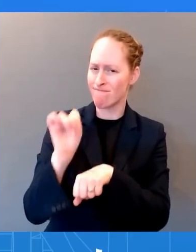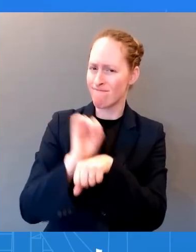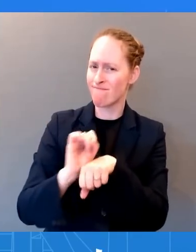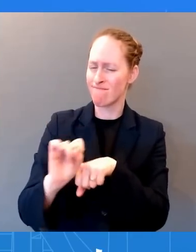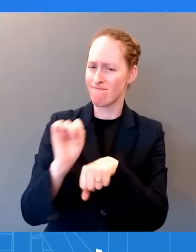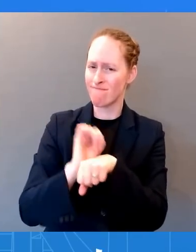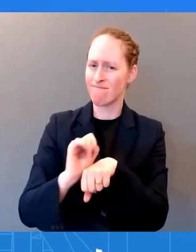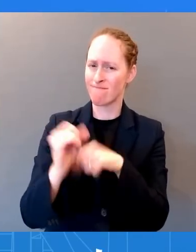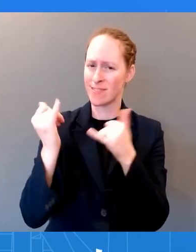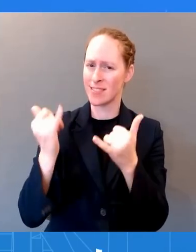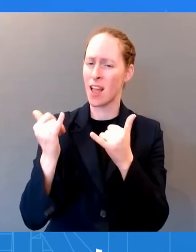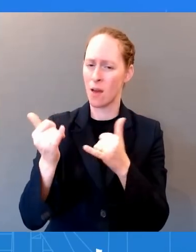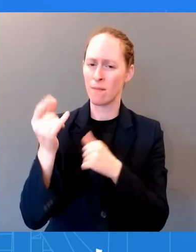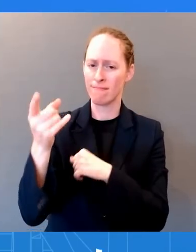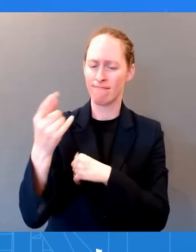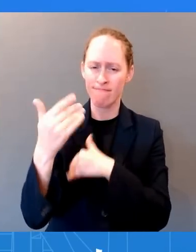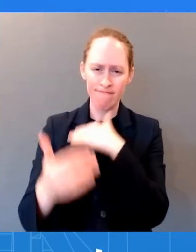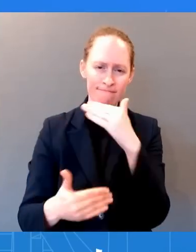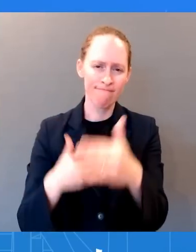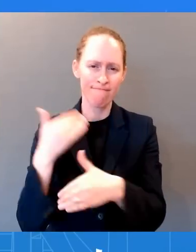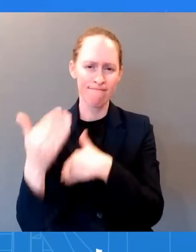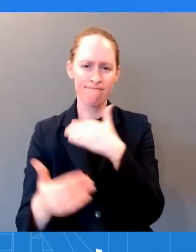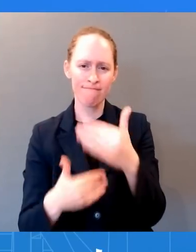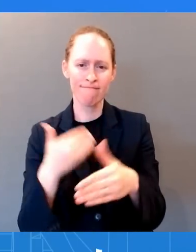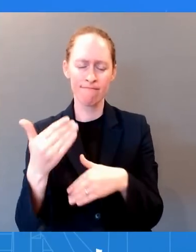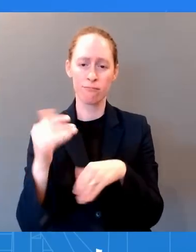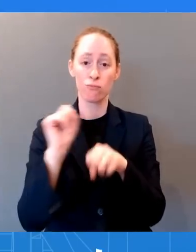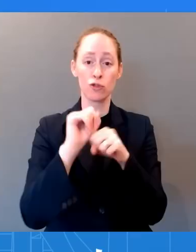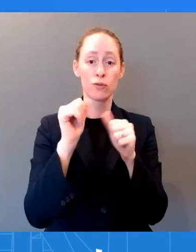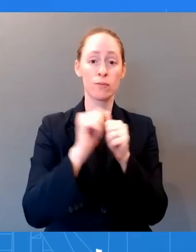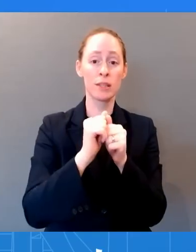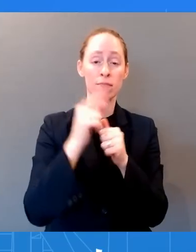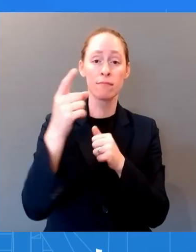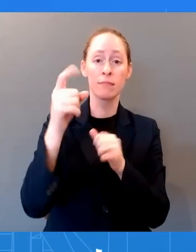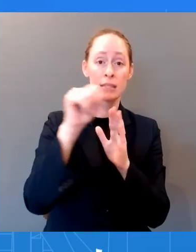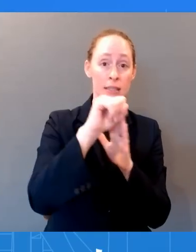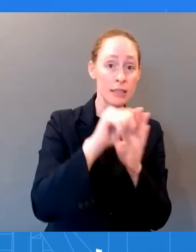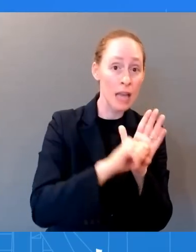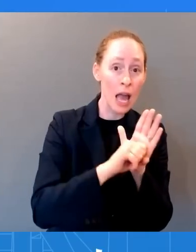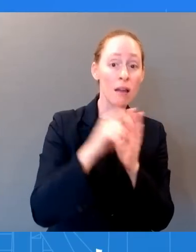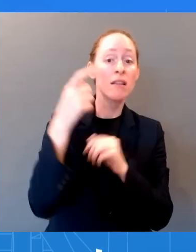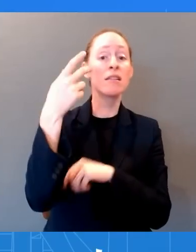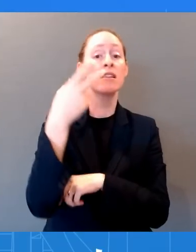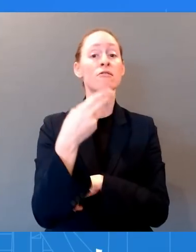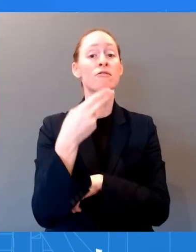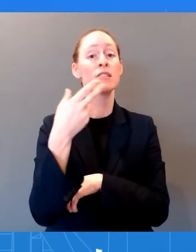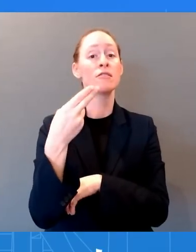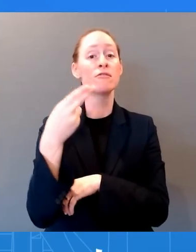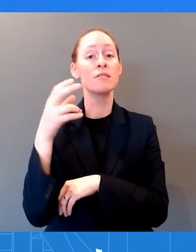working with states. We have HHS working with states on how to provide care for -- to women.